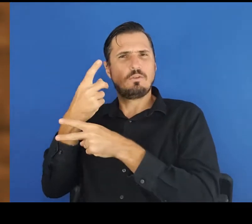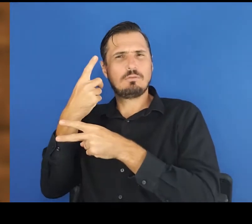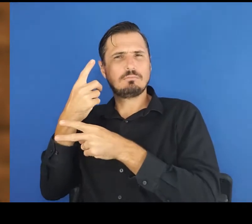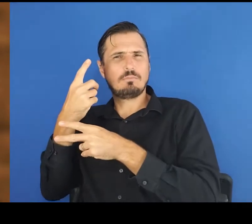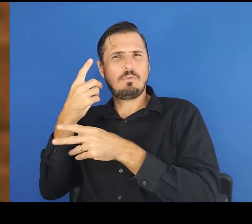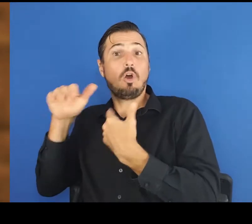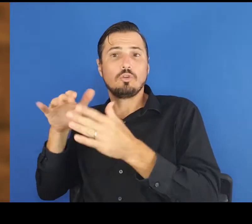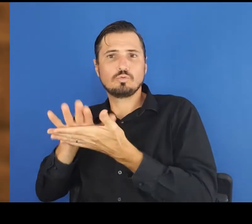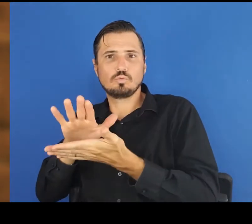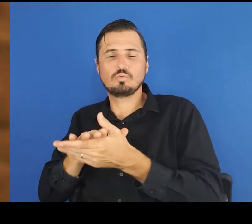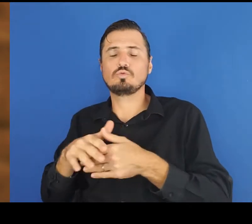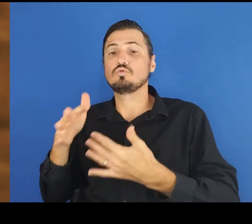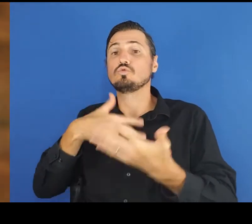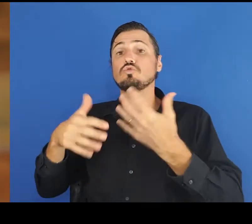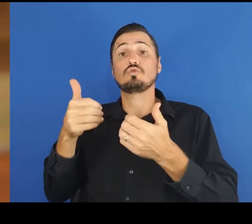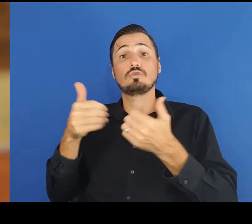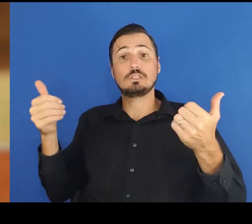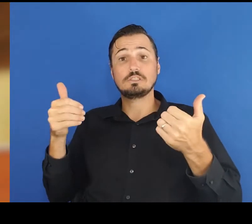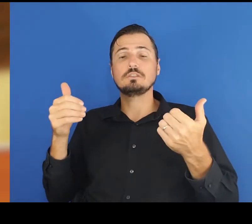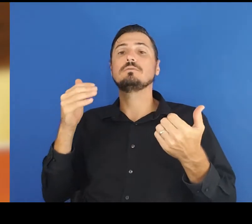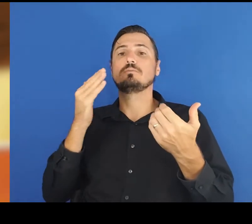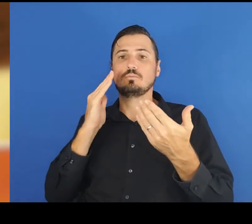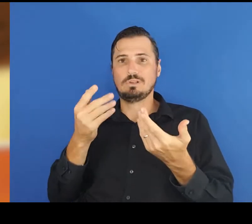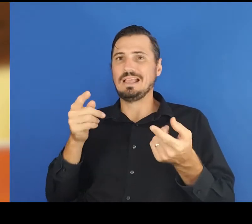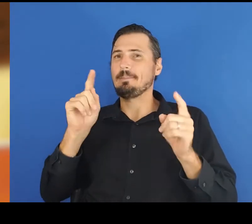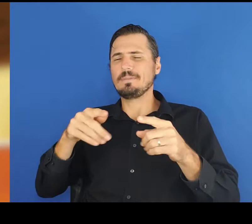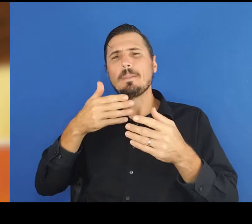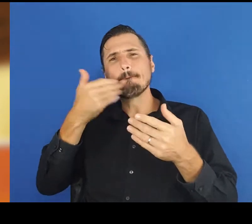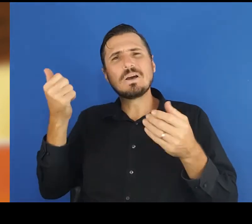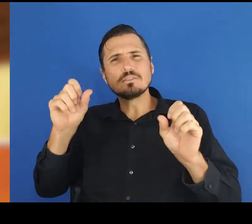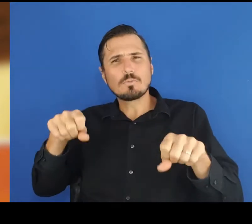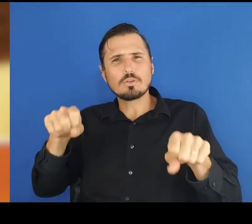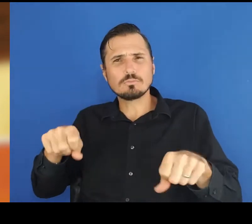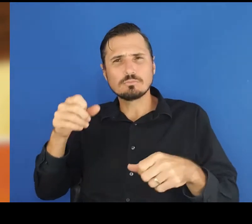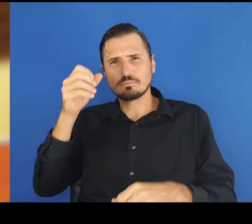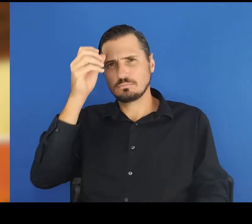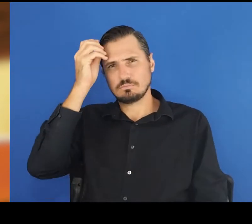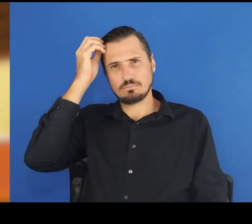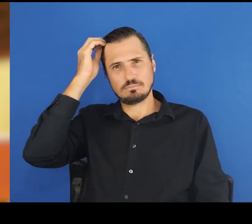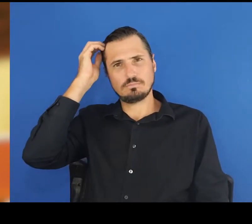Social distancing will be implemented to the greatest extent possible.